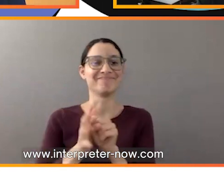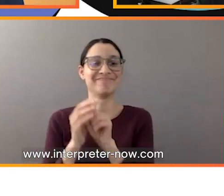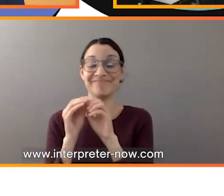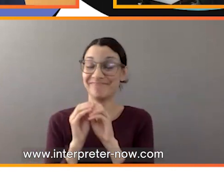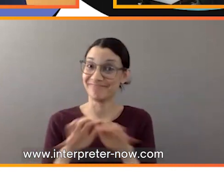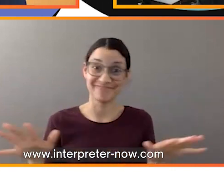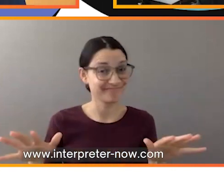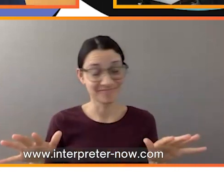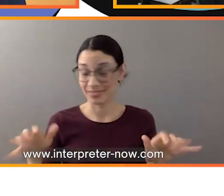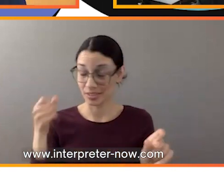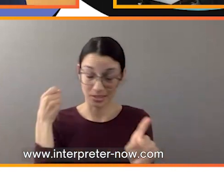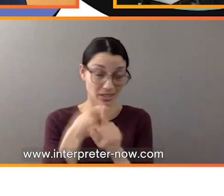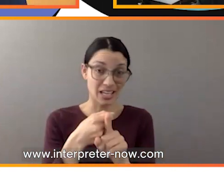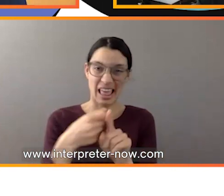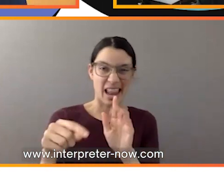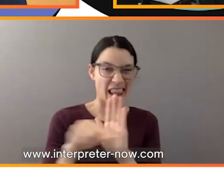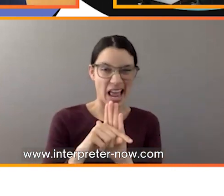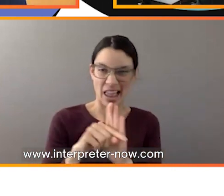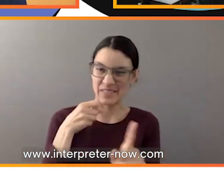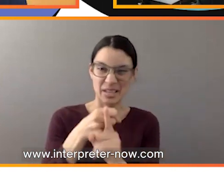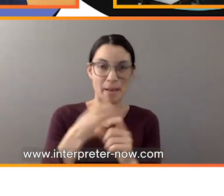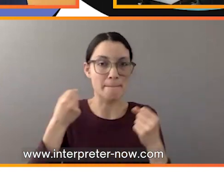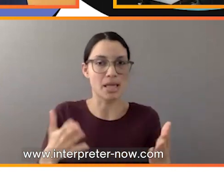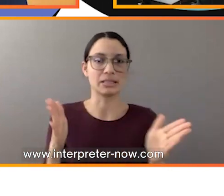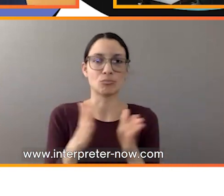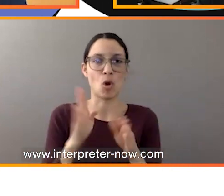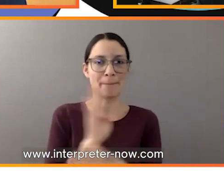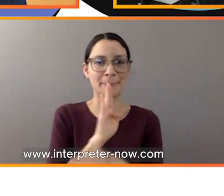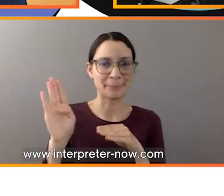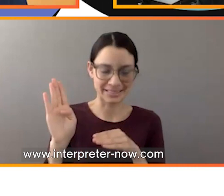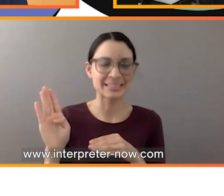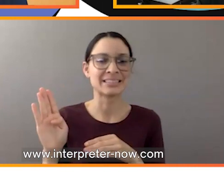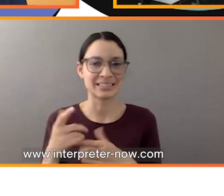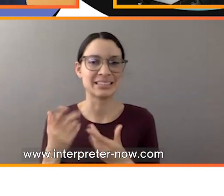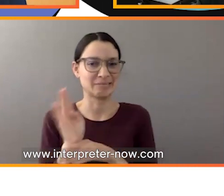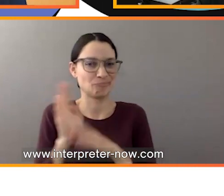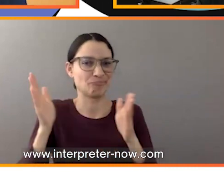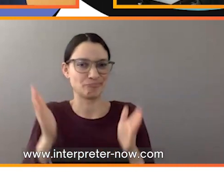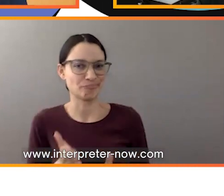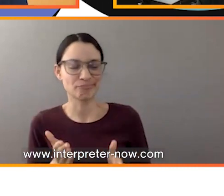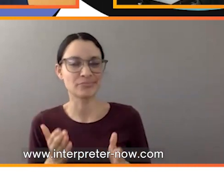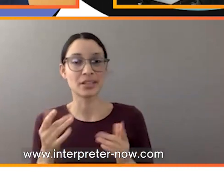But then, after George Ford was murdered, there was a big investment in Black companies, Black-owned companies in particular.